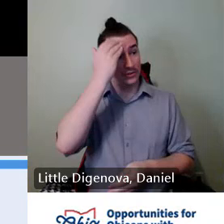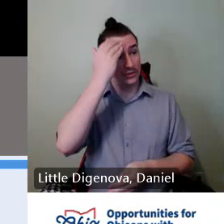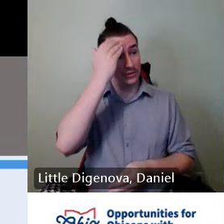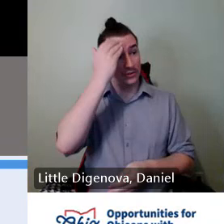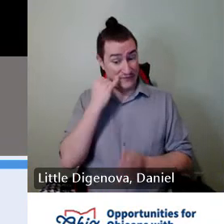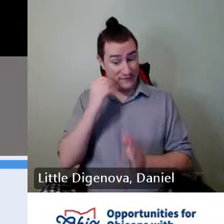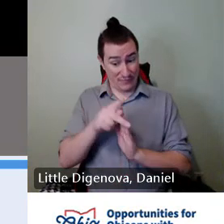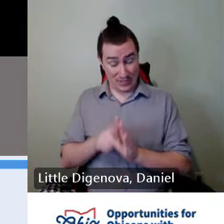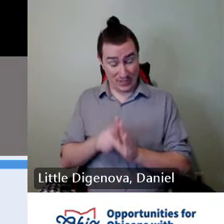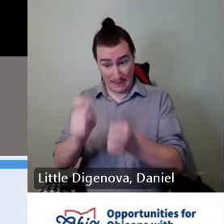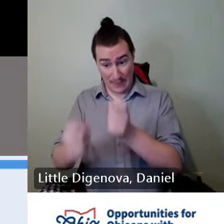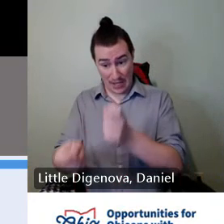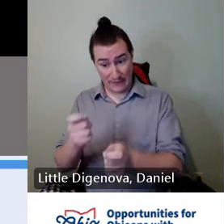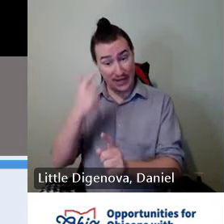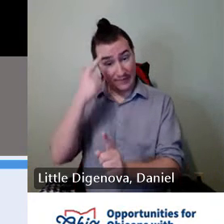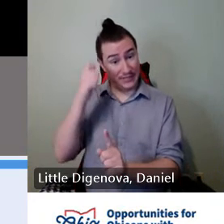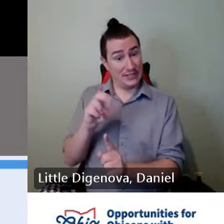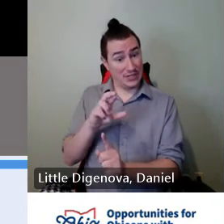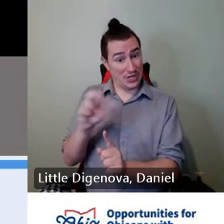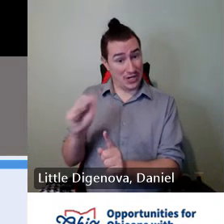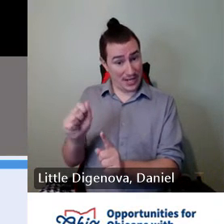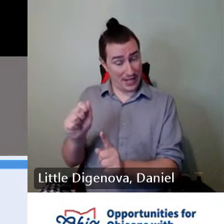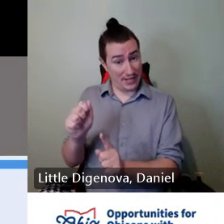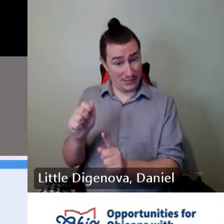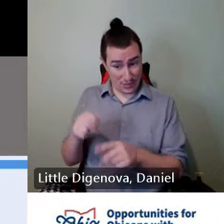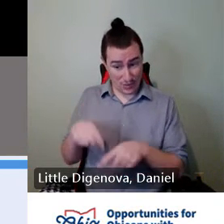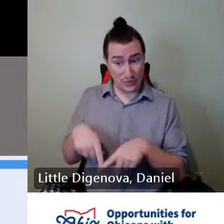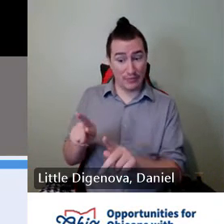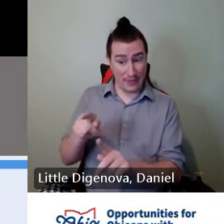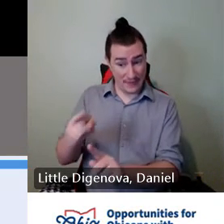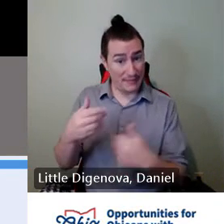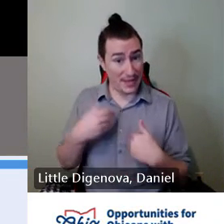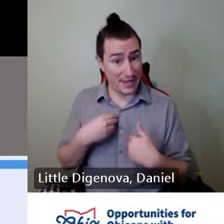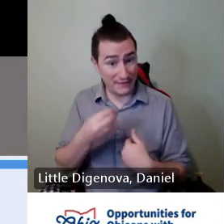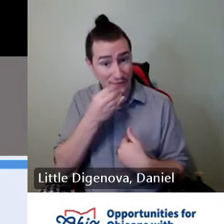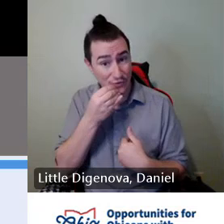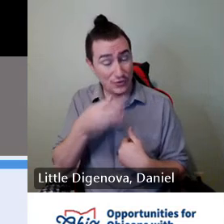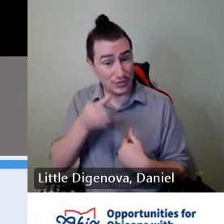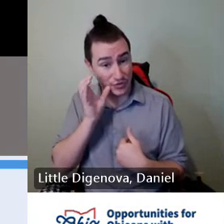permit an employee to have food and drink at the workstation, but is not permitted to know